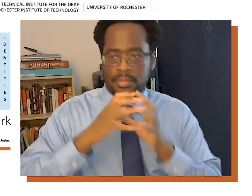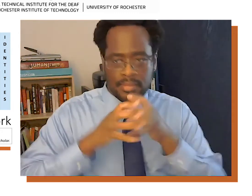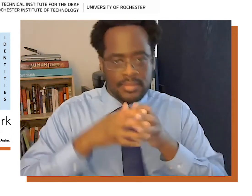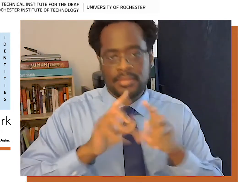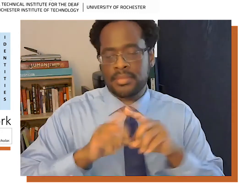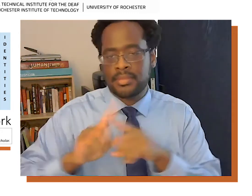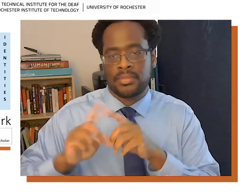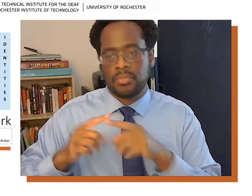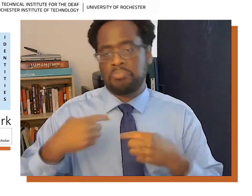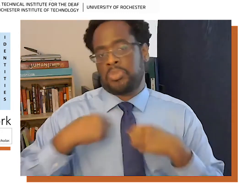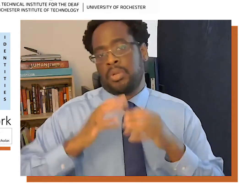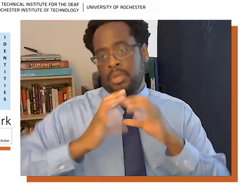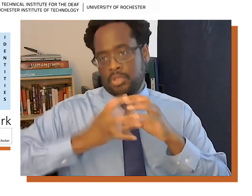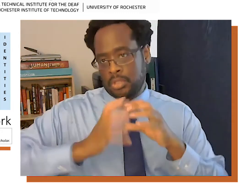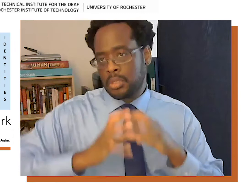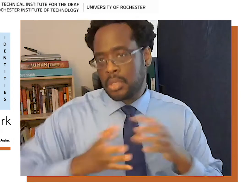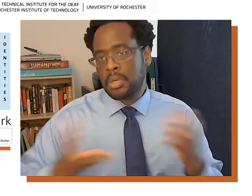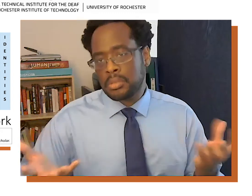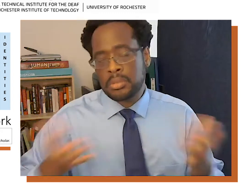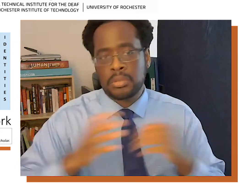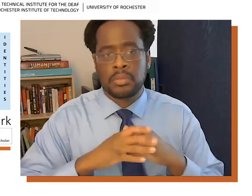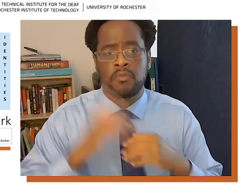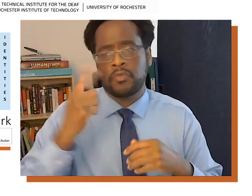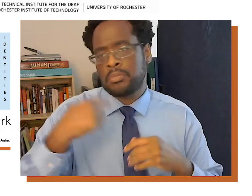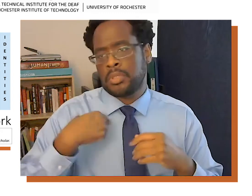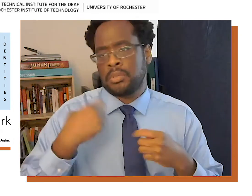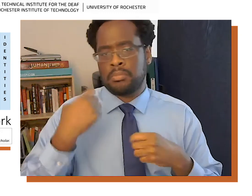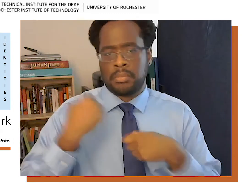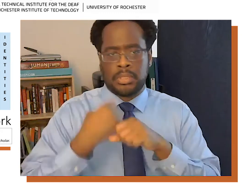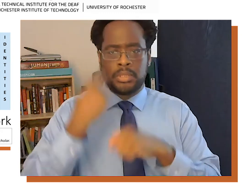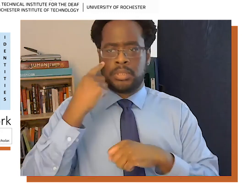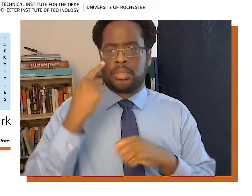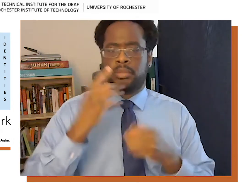for "intersectionality." This is what I use for this term.